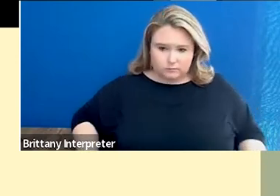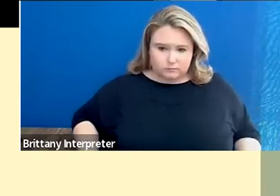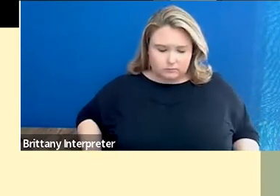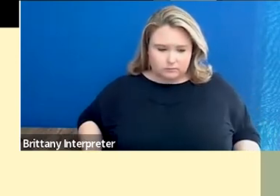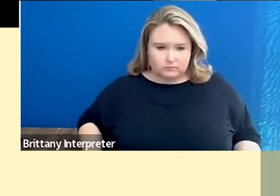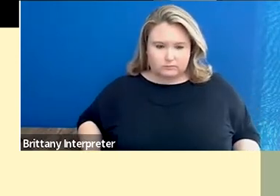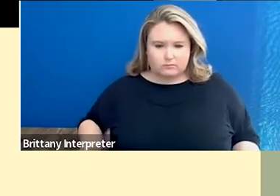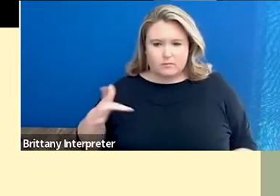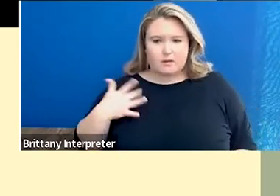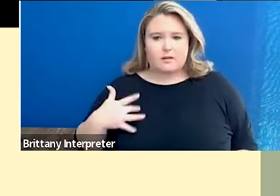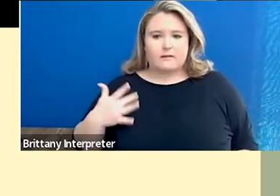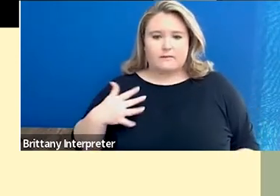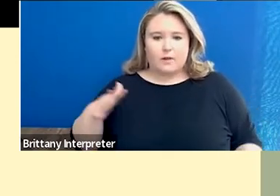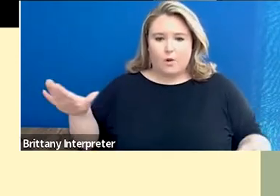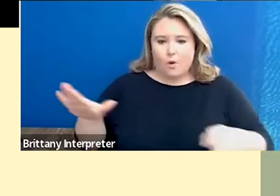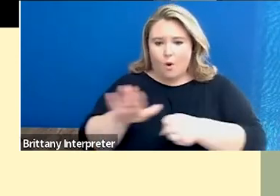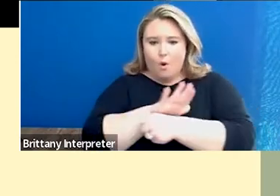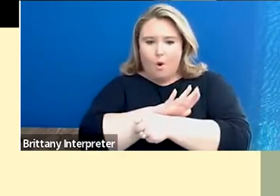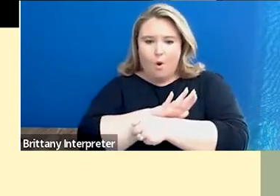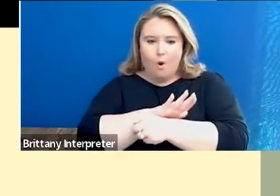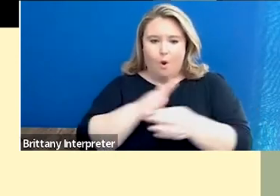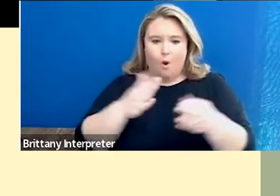Feel your whole body in this space.